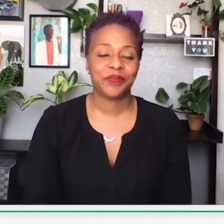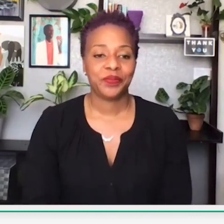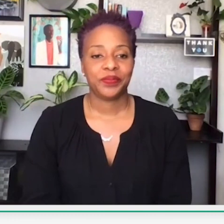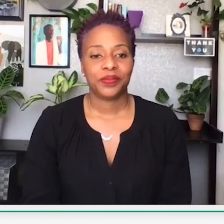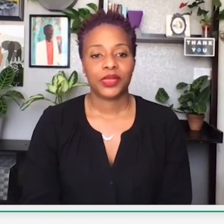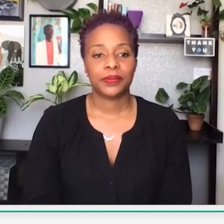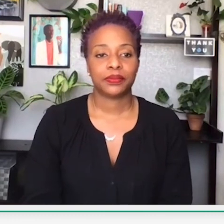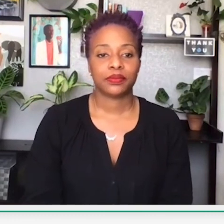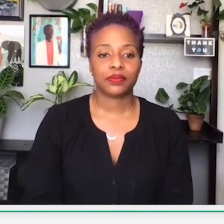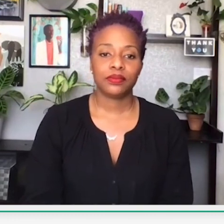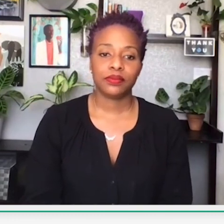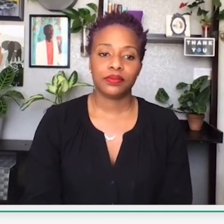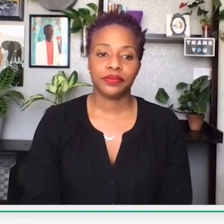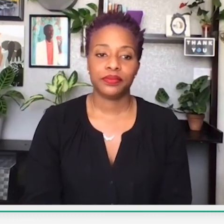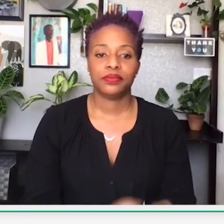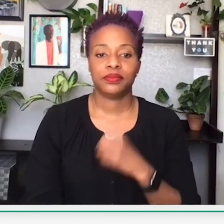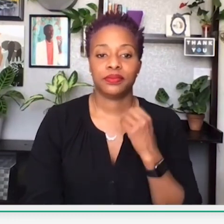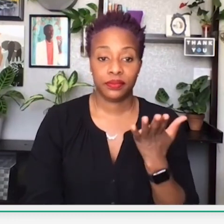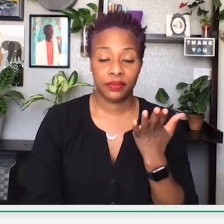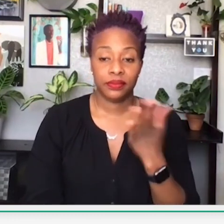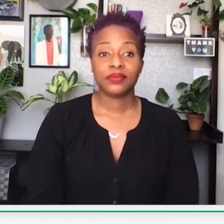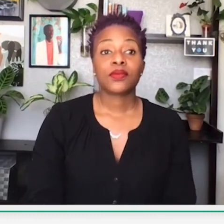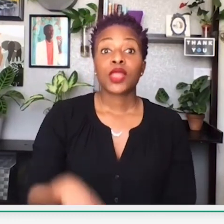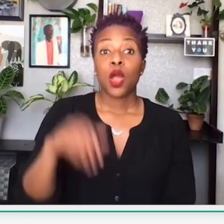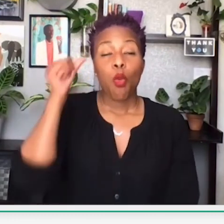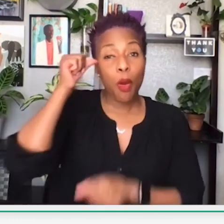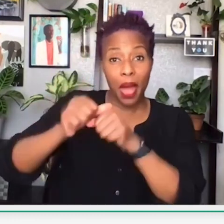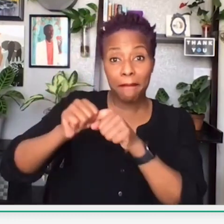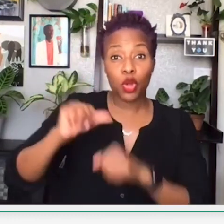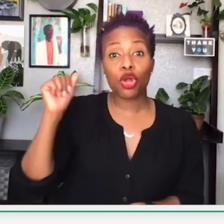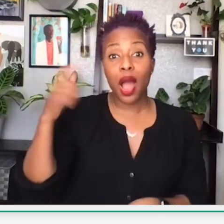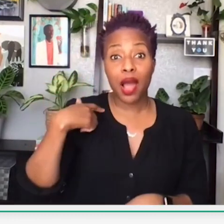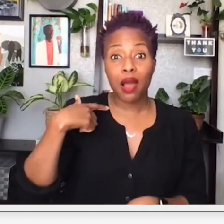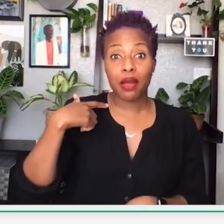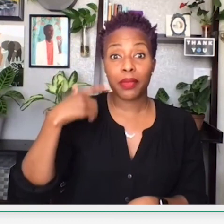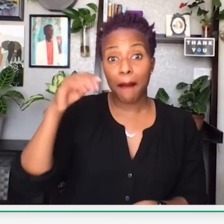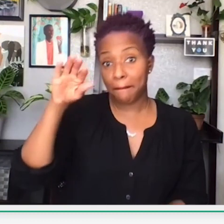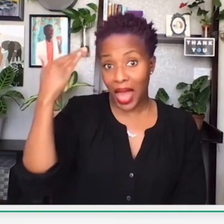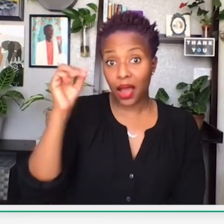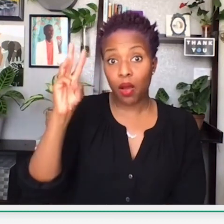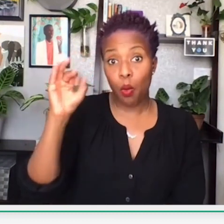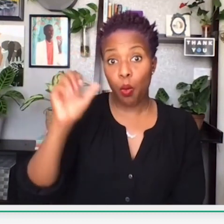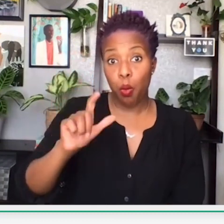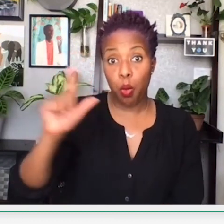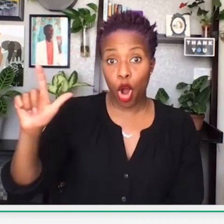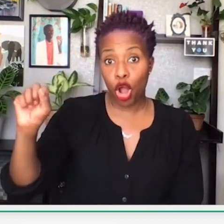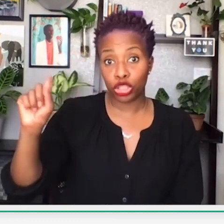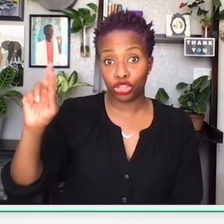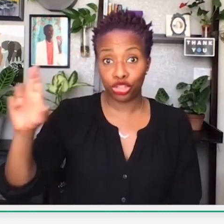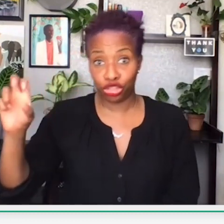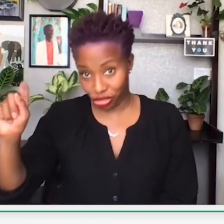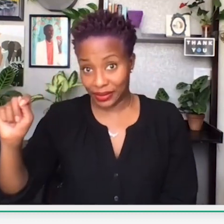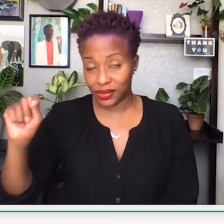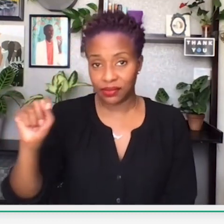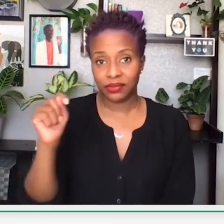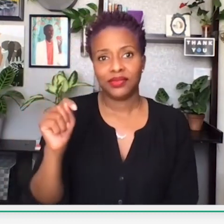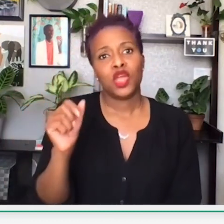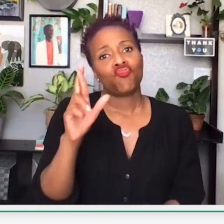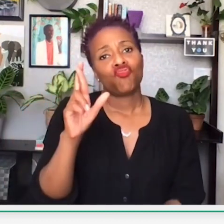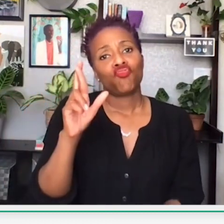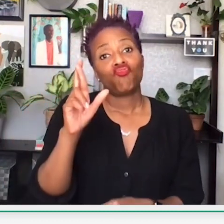Okay, moving on to the next slide. Now, remember Black Wall Street?